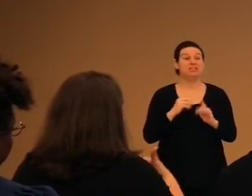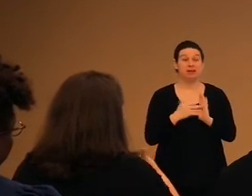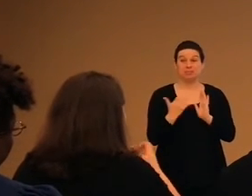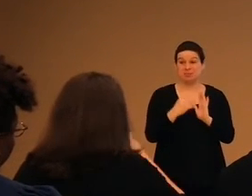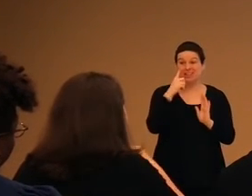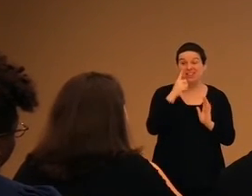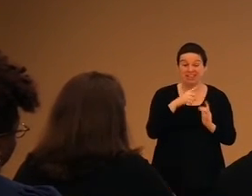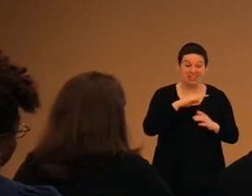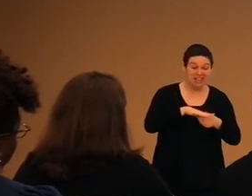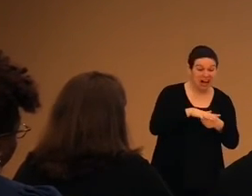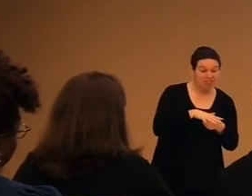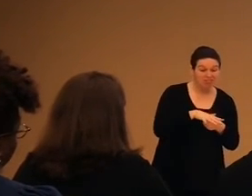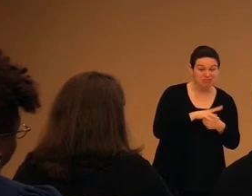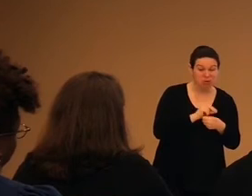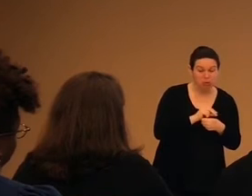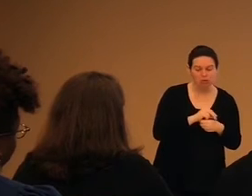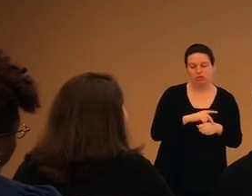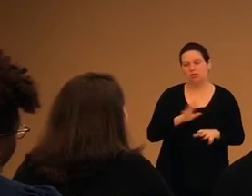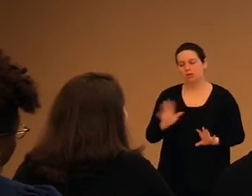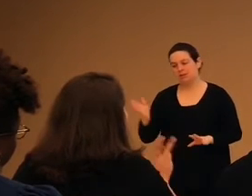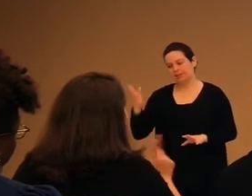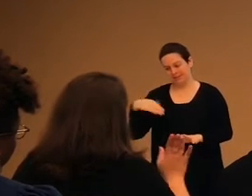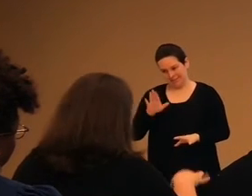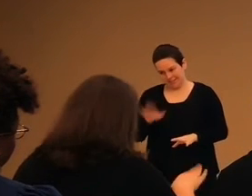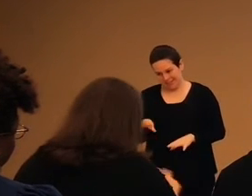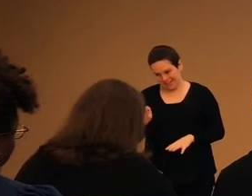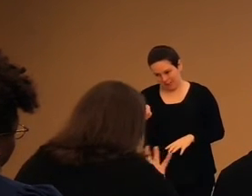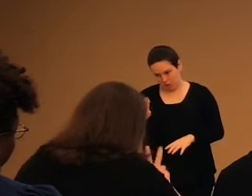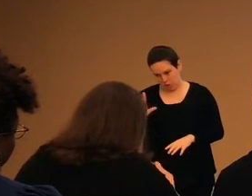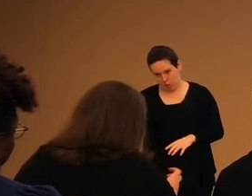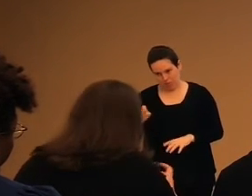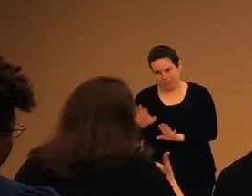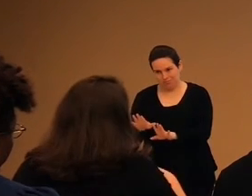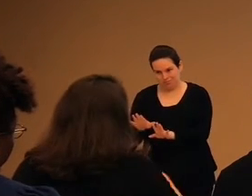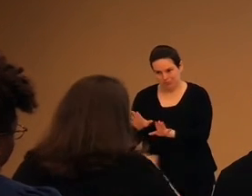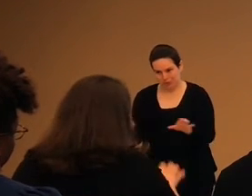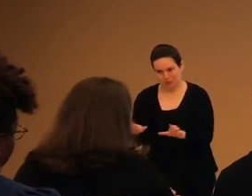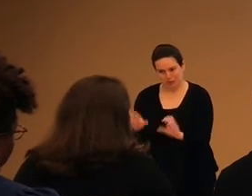but then people have to tell me to call we're doing as much as we can as fast as we can I